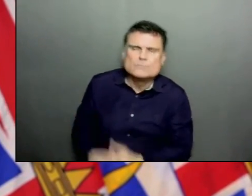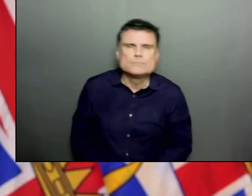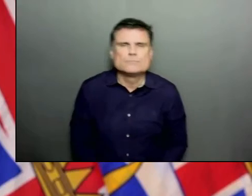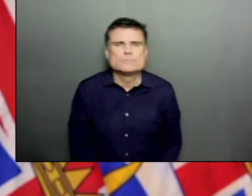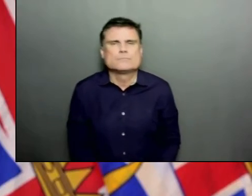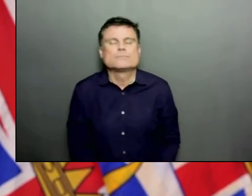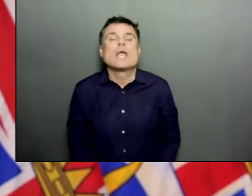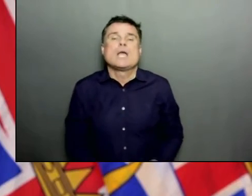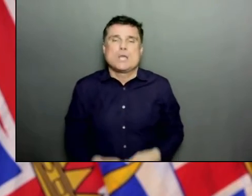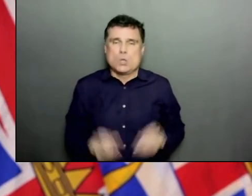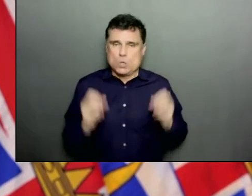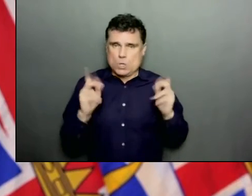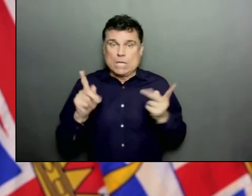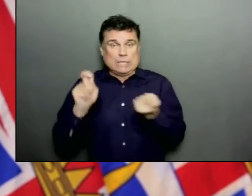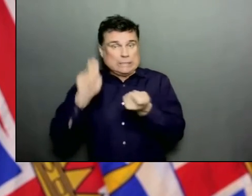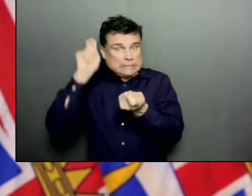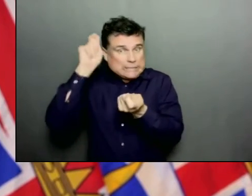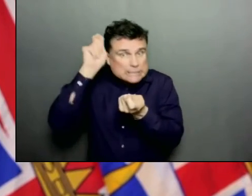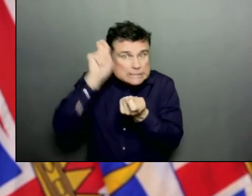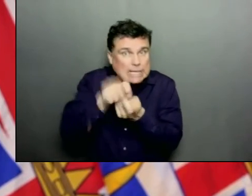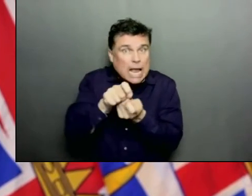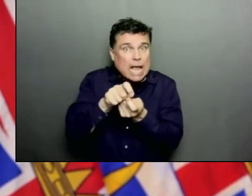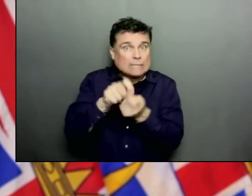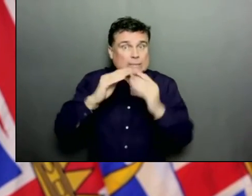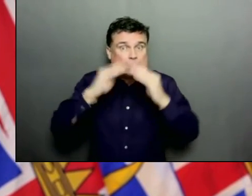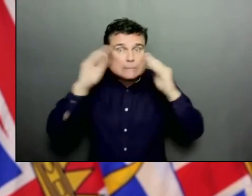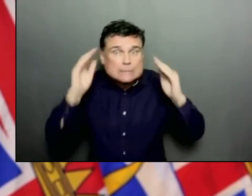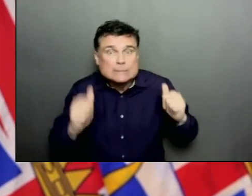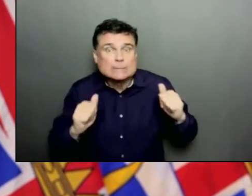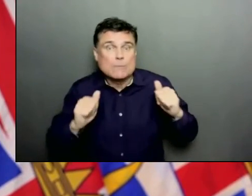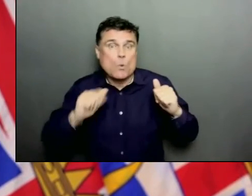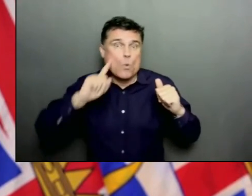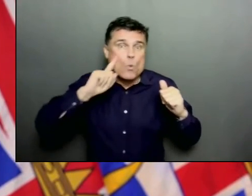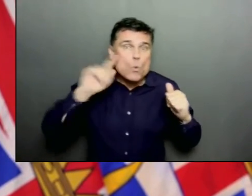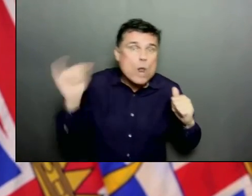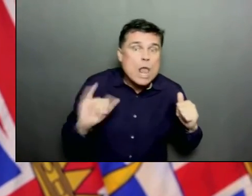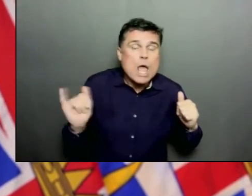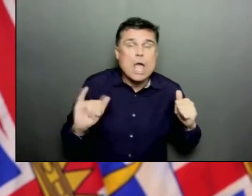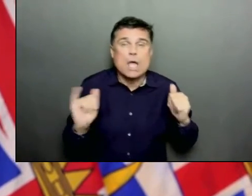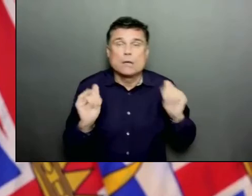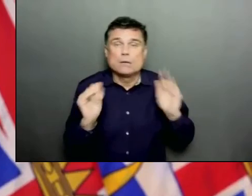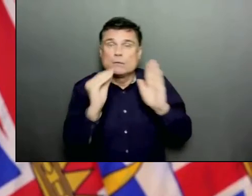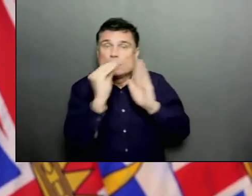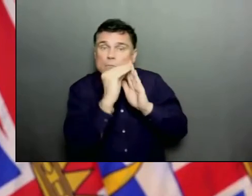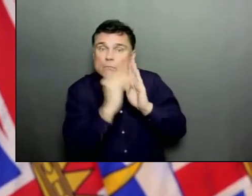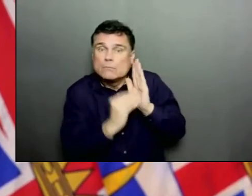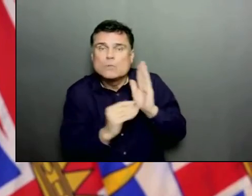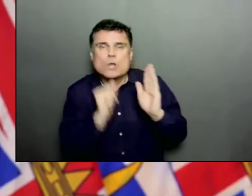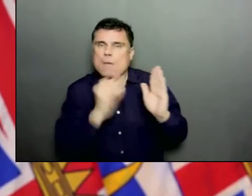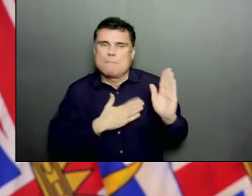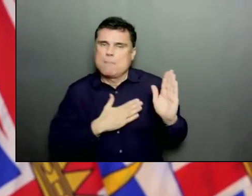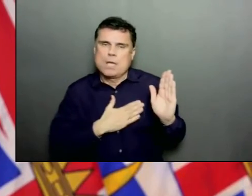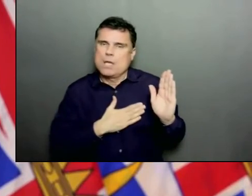I can tell you that there are complexities, of course. The vaccine, we've done some trial runs